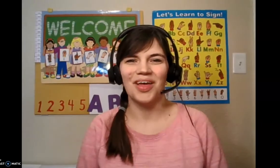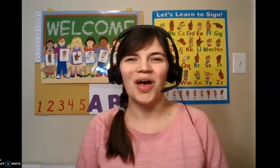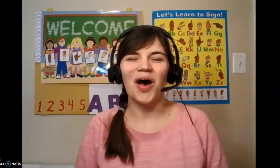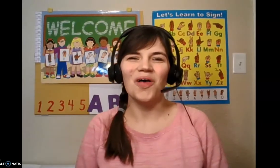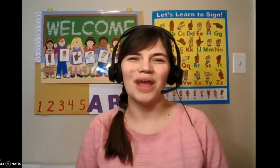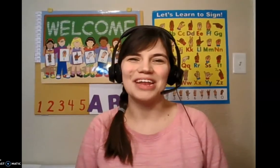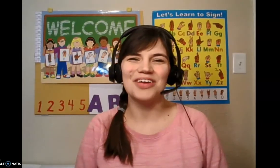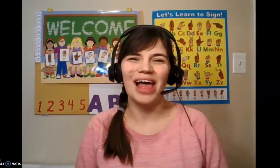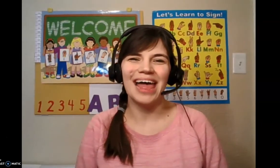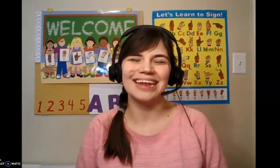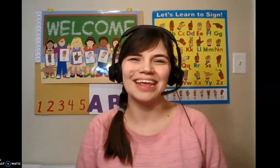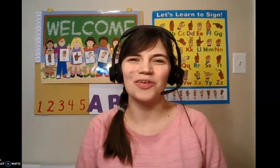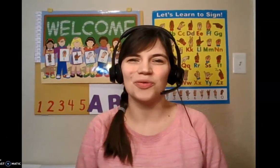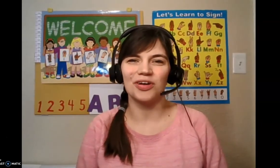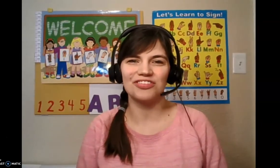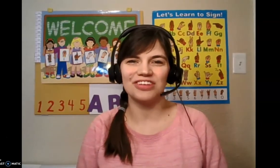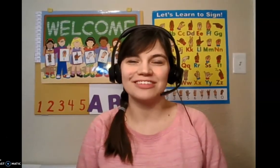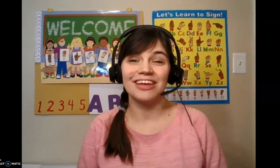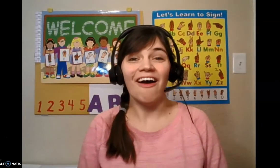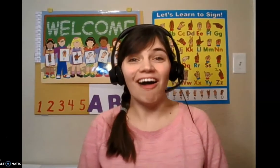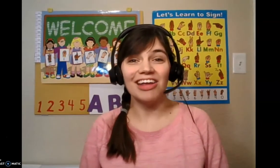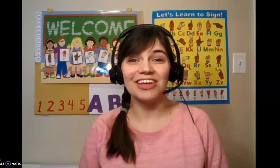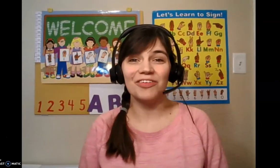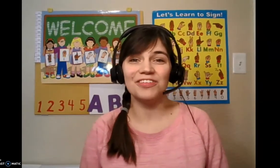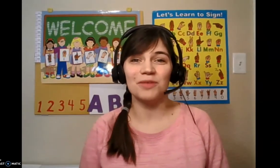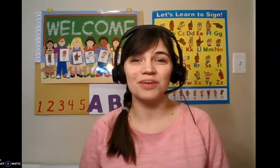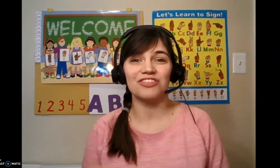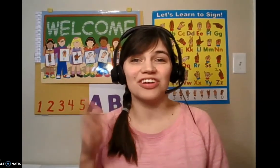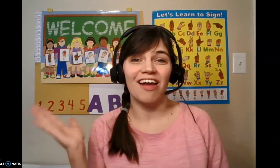Alright, go ahead and get out your work sheet. On it you'll see a picture of